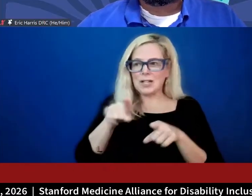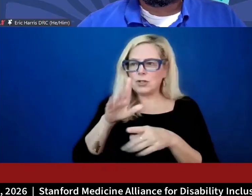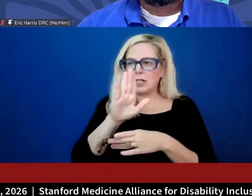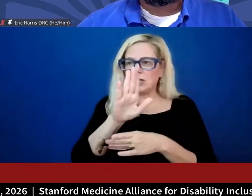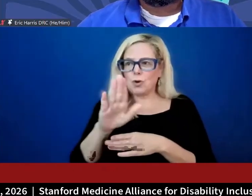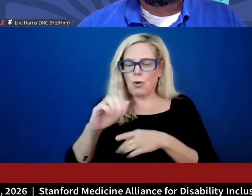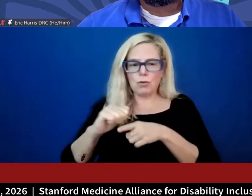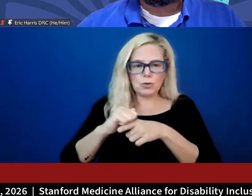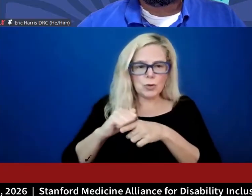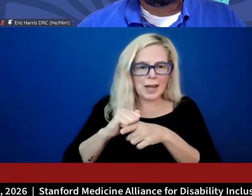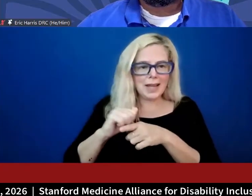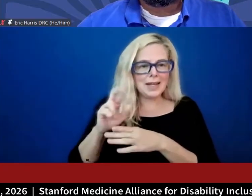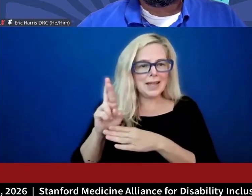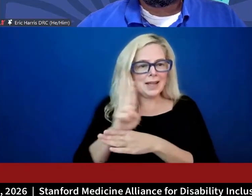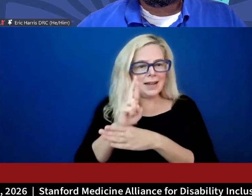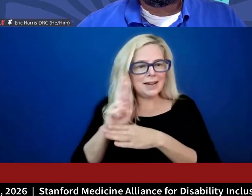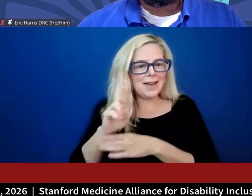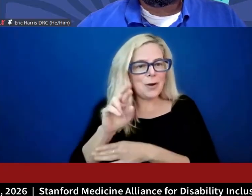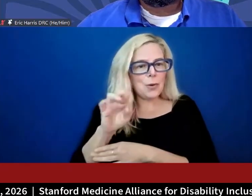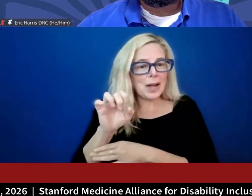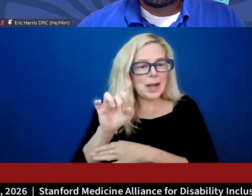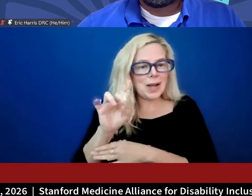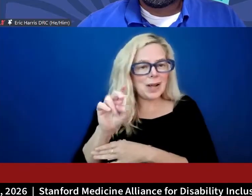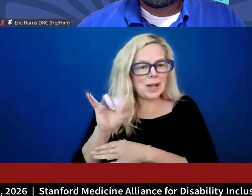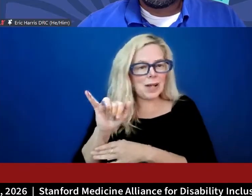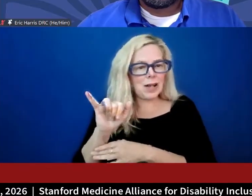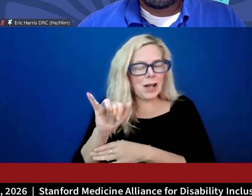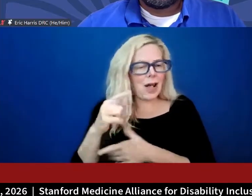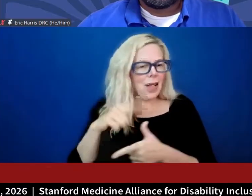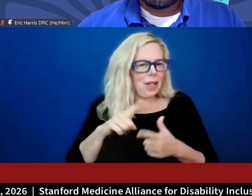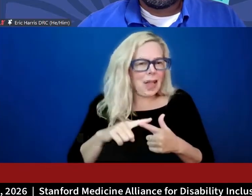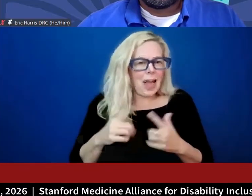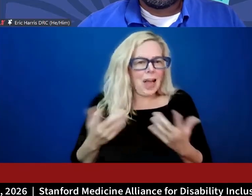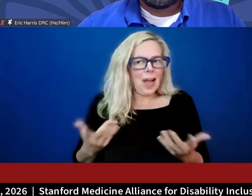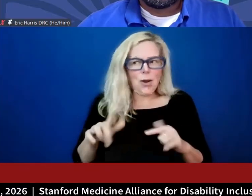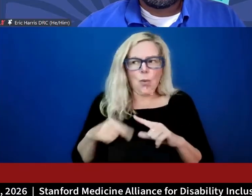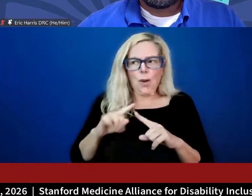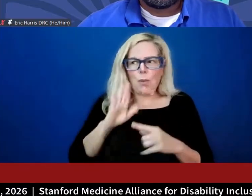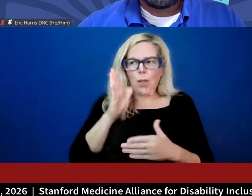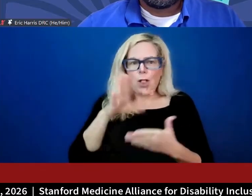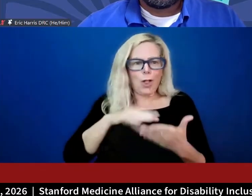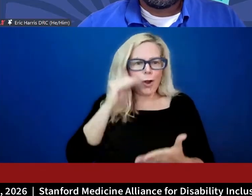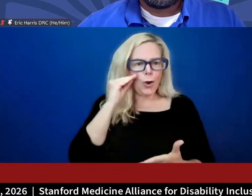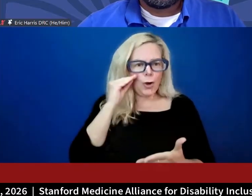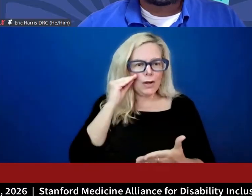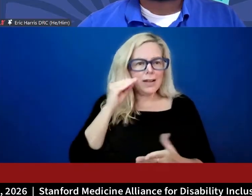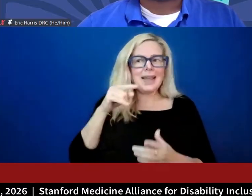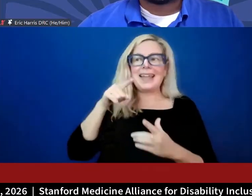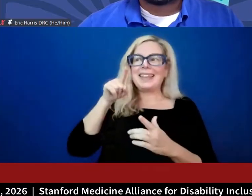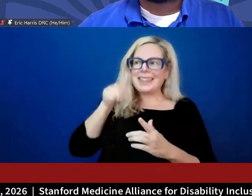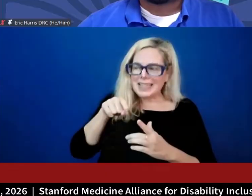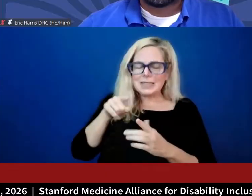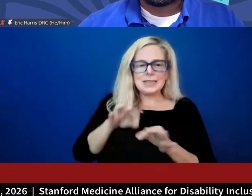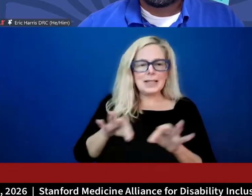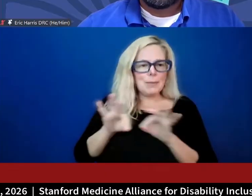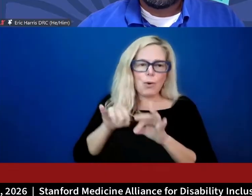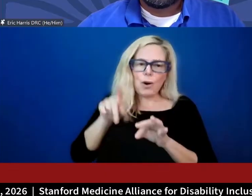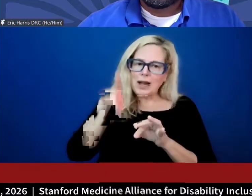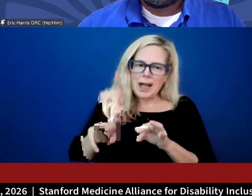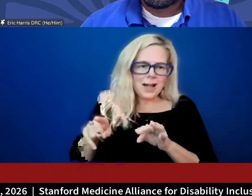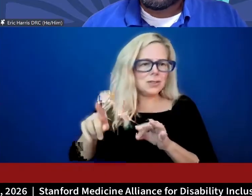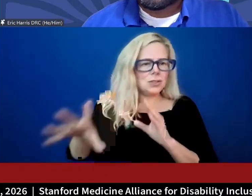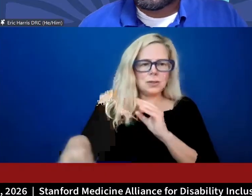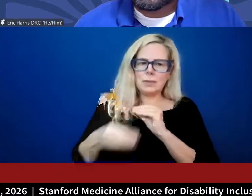I I I think people should start with just knowing that this is something that has to be done.